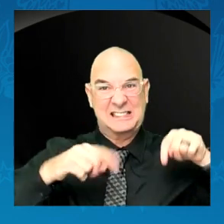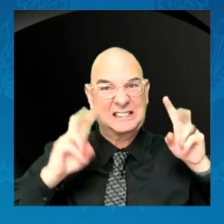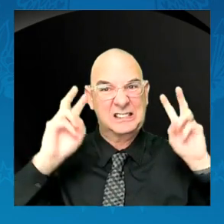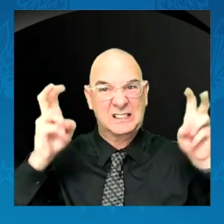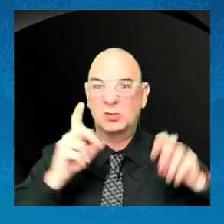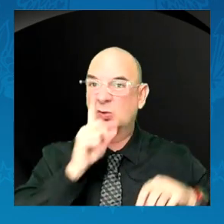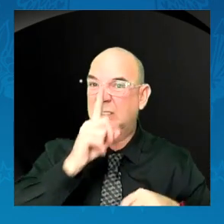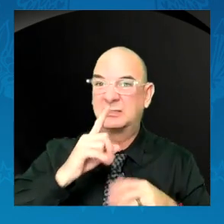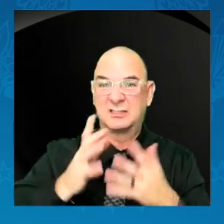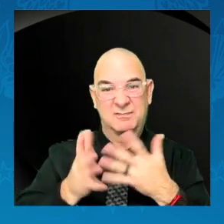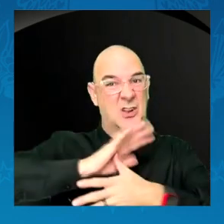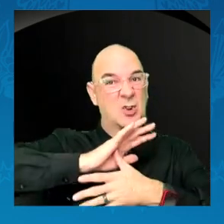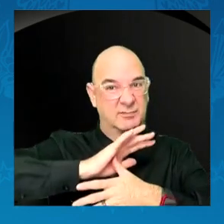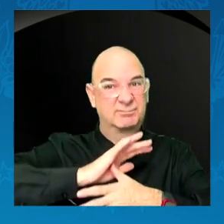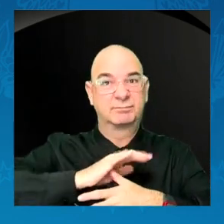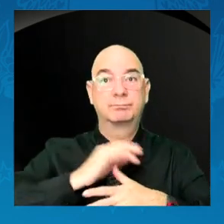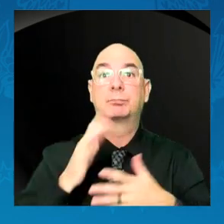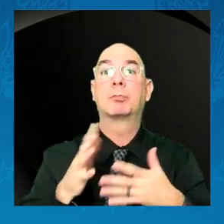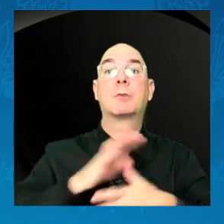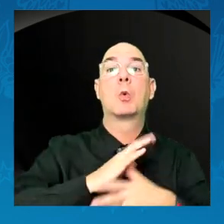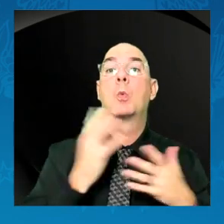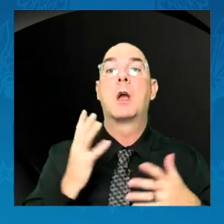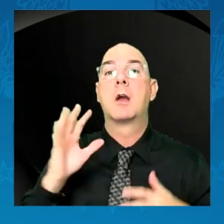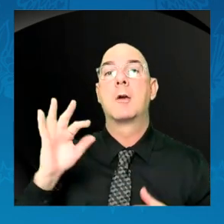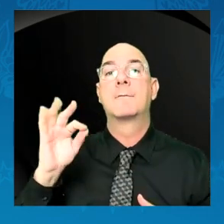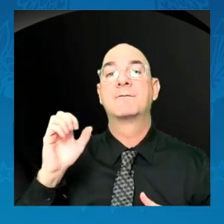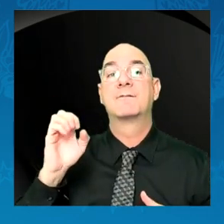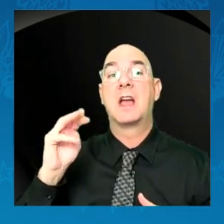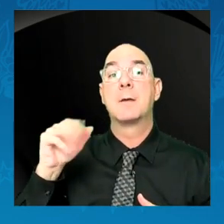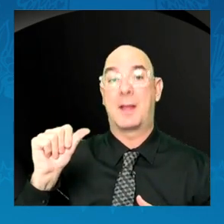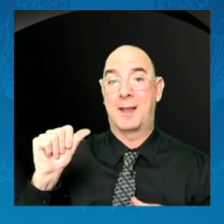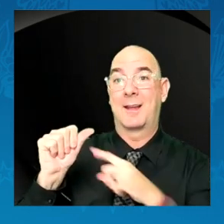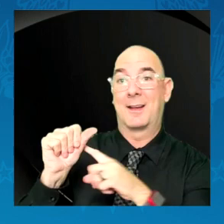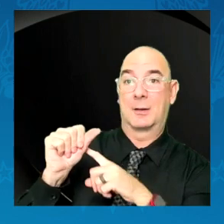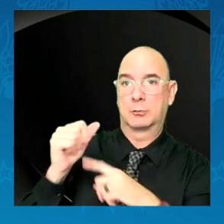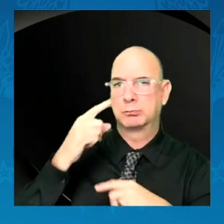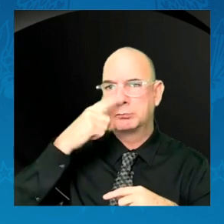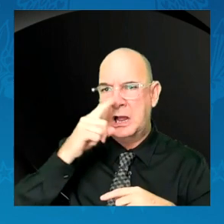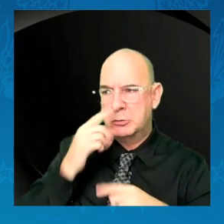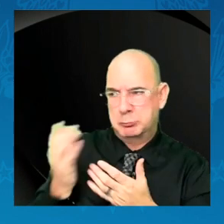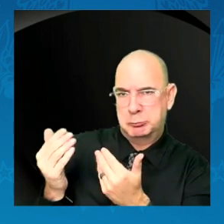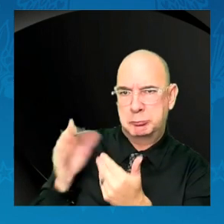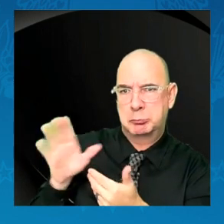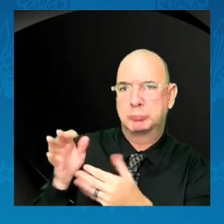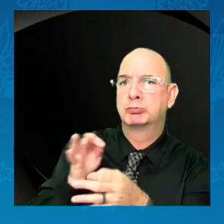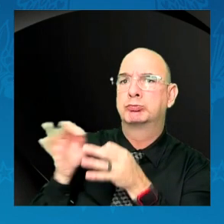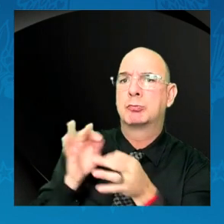and if you could talk a bit about your approach in the department's approach to protecting communities